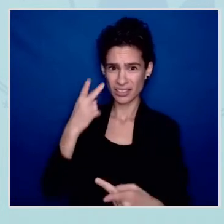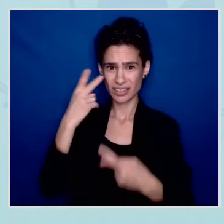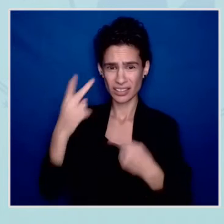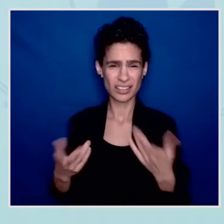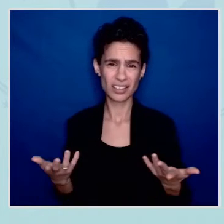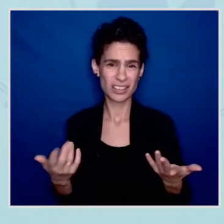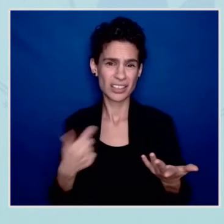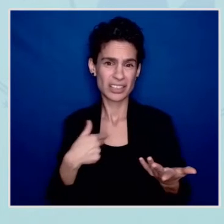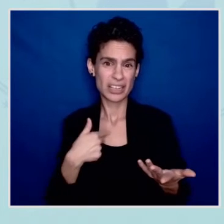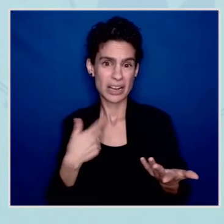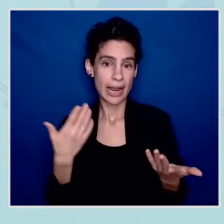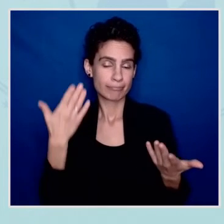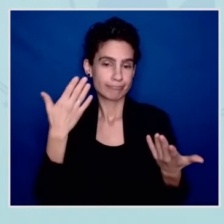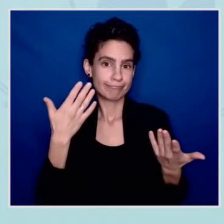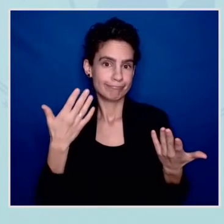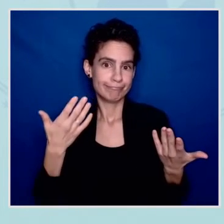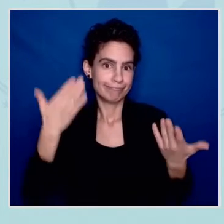THAT THESE PEOPLE WERE ABLE TO